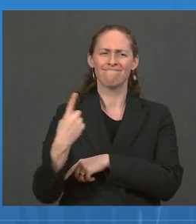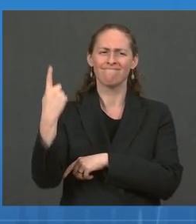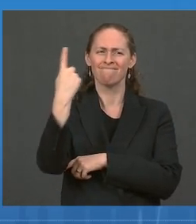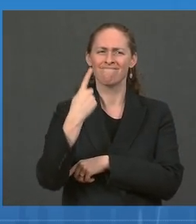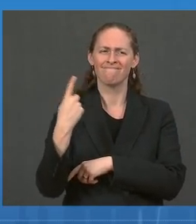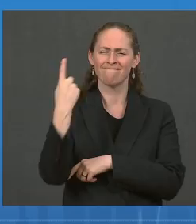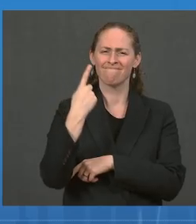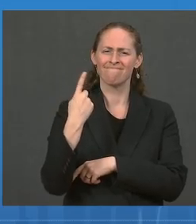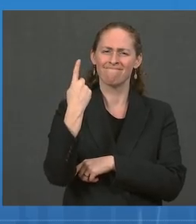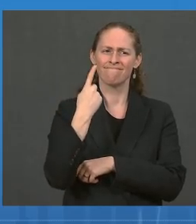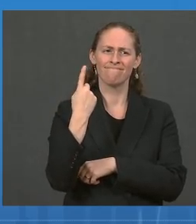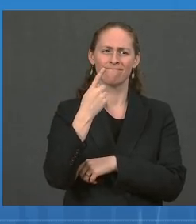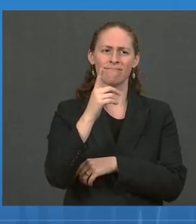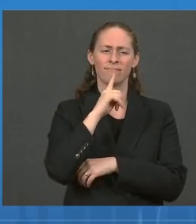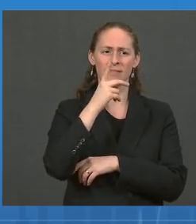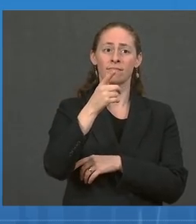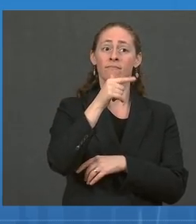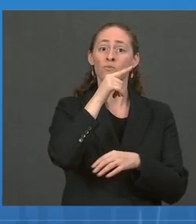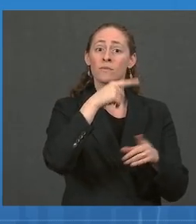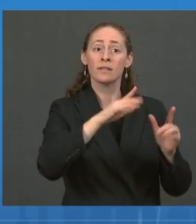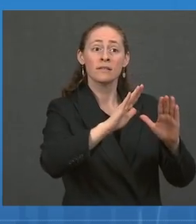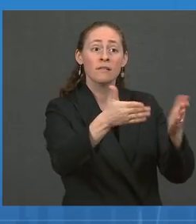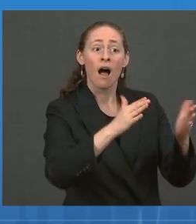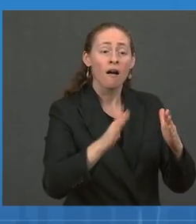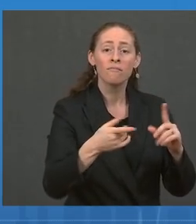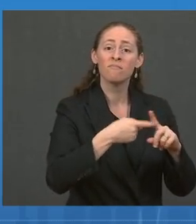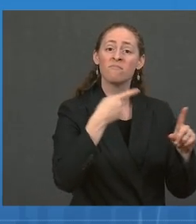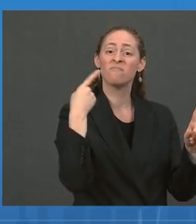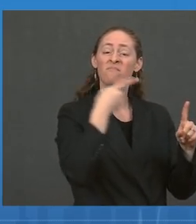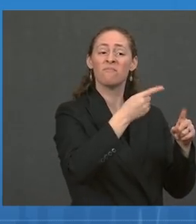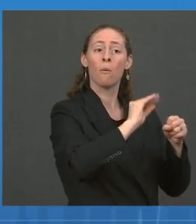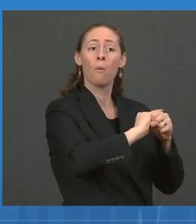who've died from COVID-19 were people who were unvaccinated.